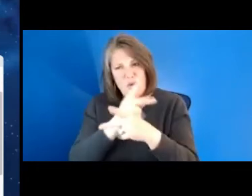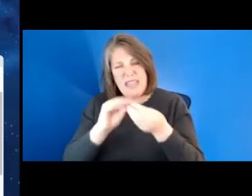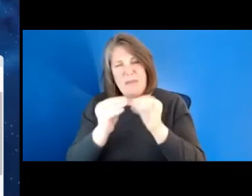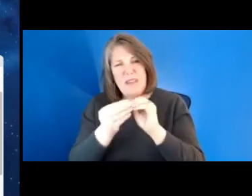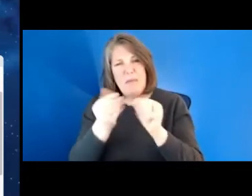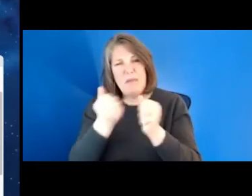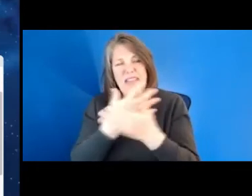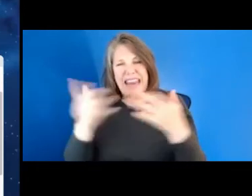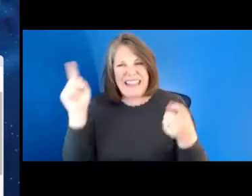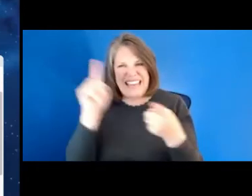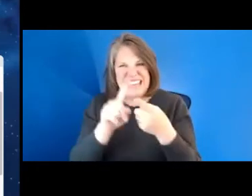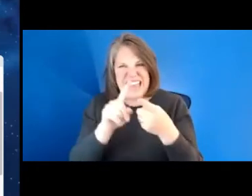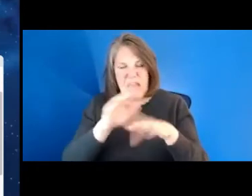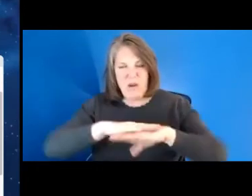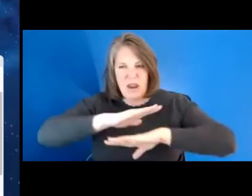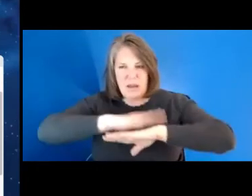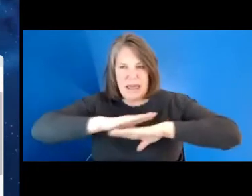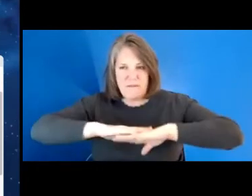down on a 17:22:08 platform so that you are bringing